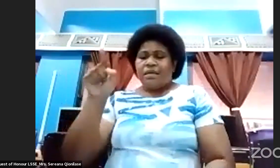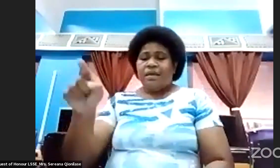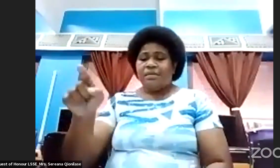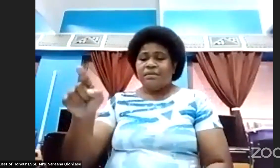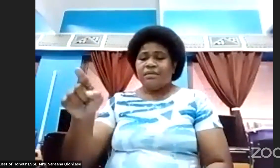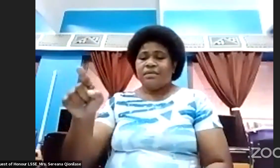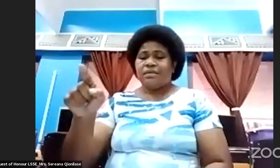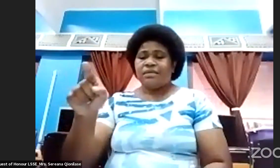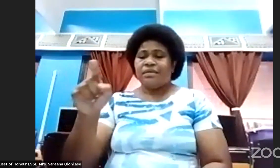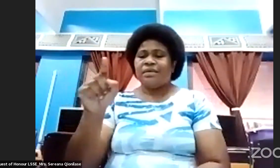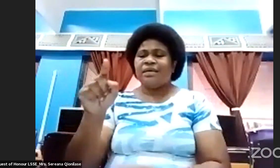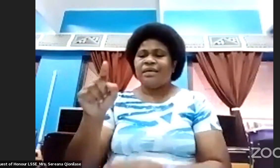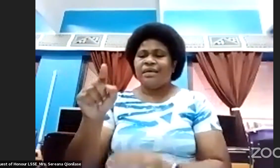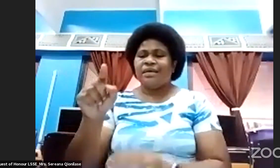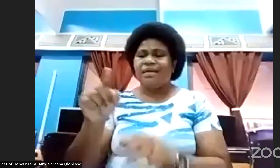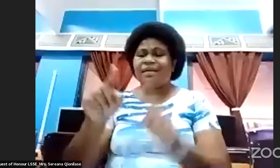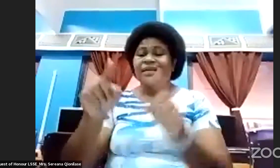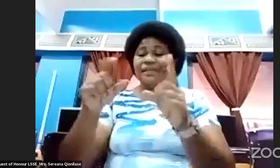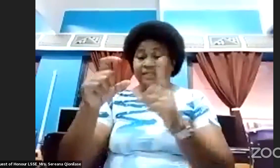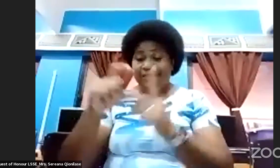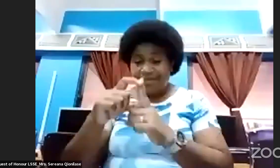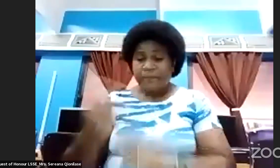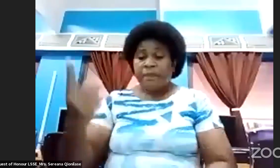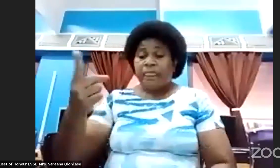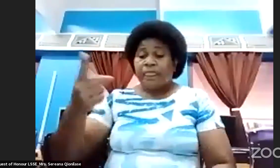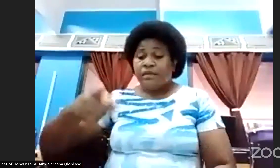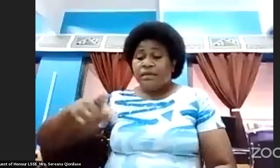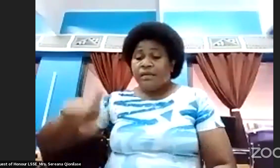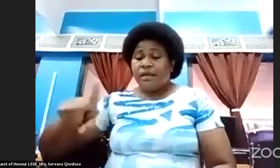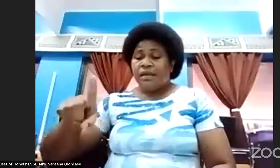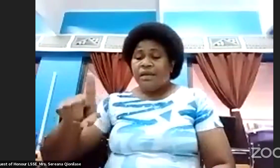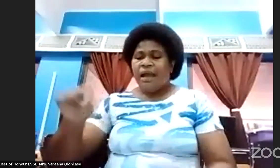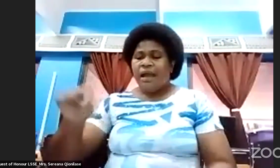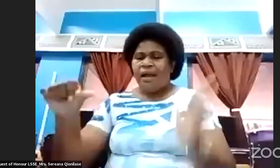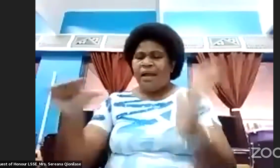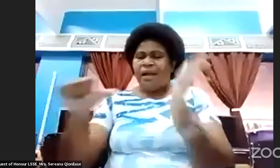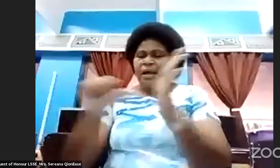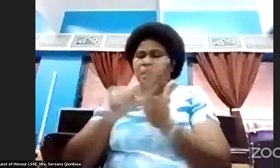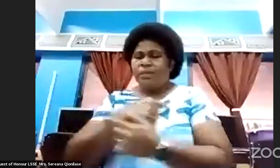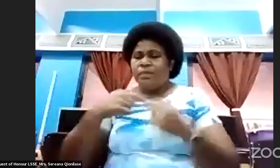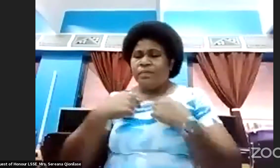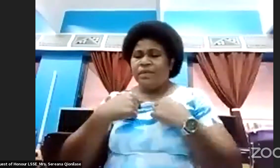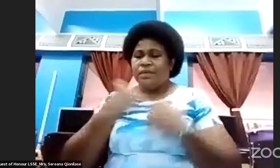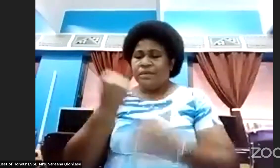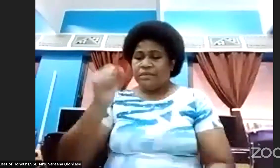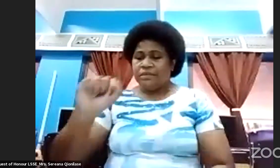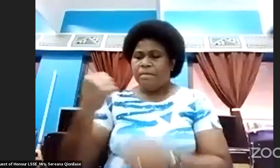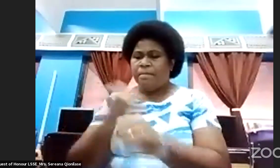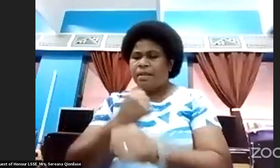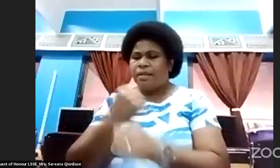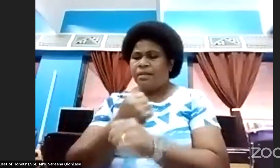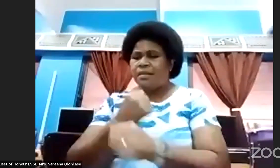regards to Cobra which is children of deaf adults